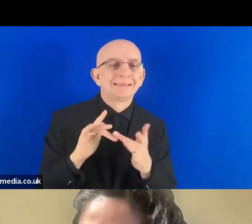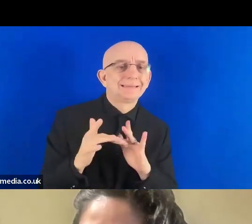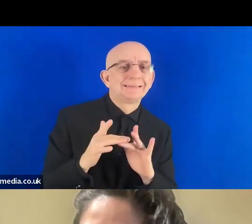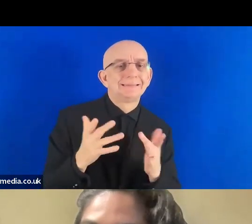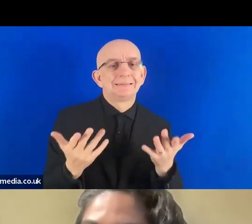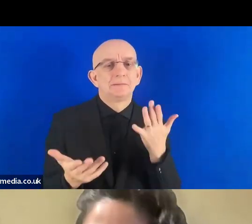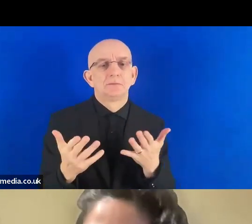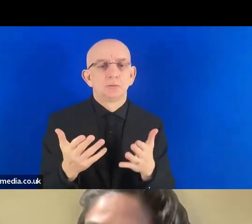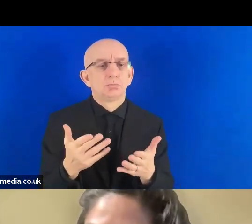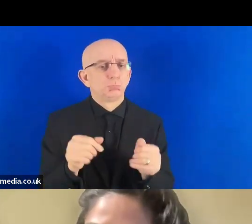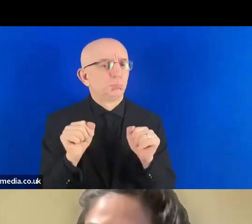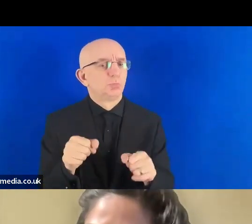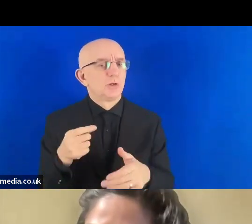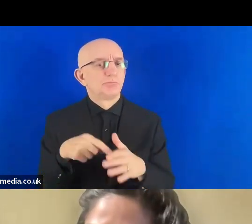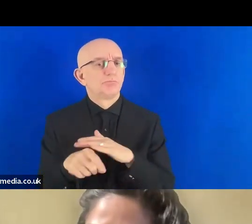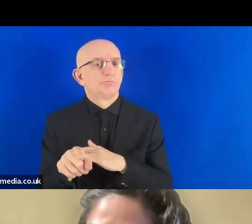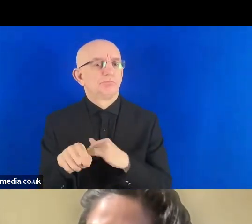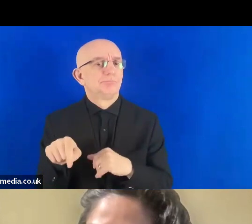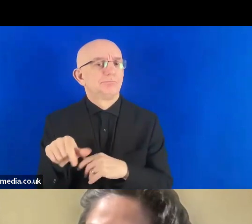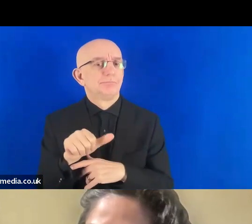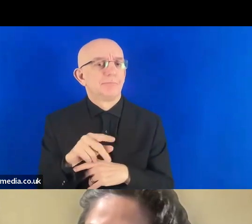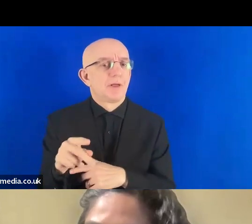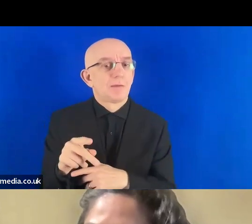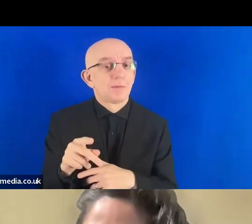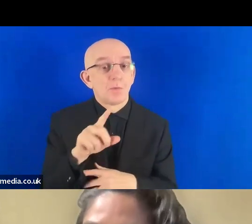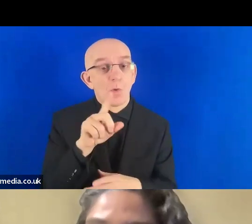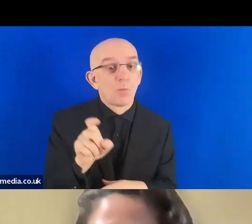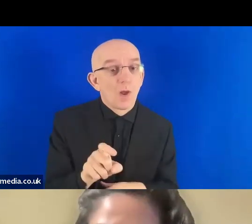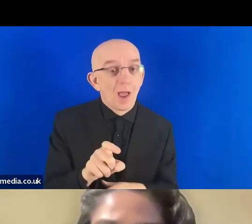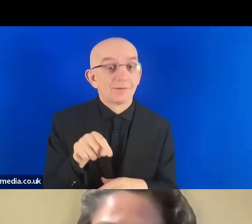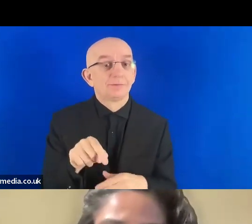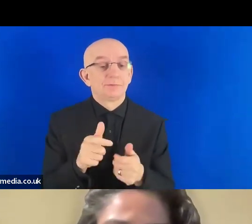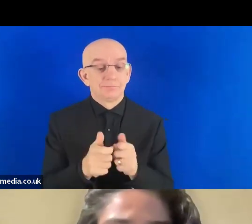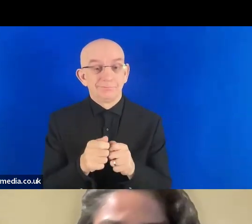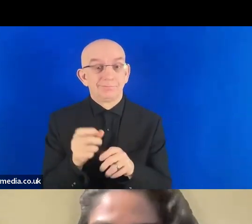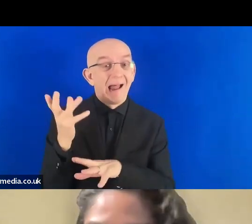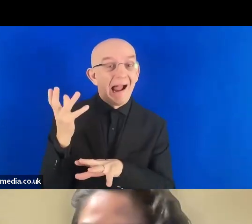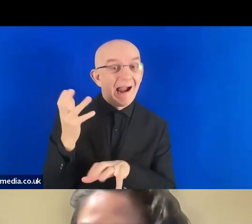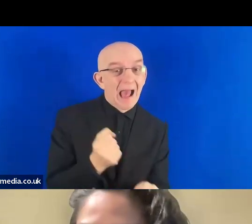because, the bandwidth that the app requires is between 3 to 5. Yeah. Oh, that's really good.